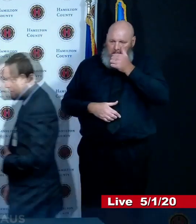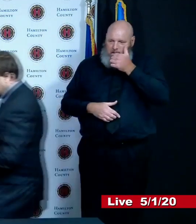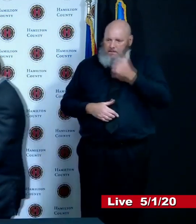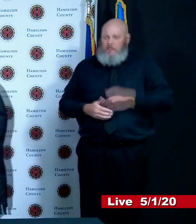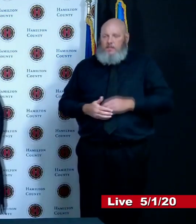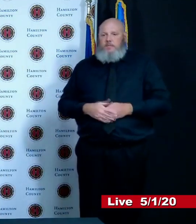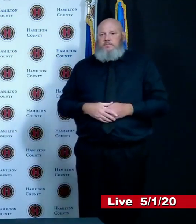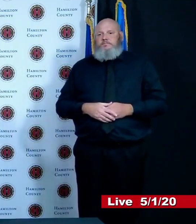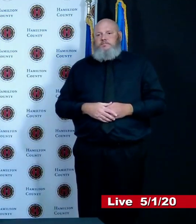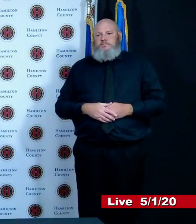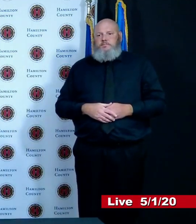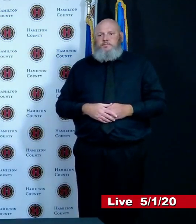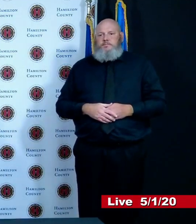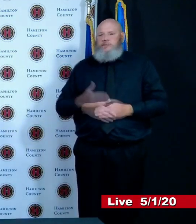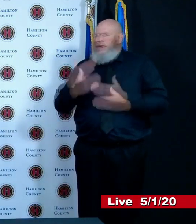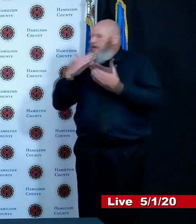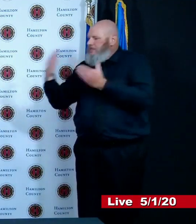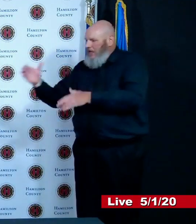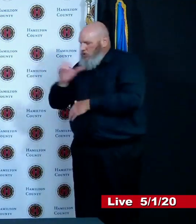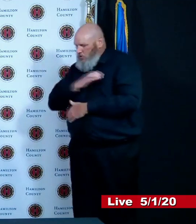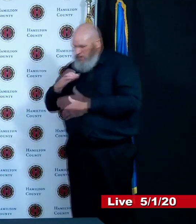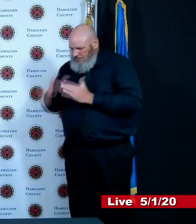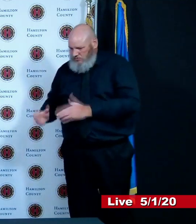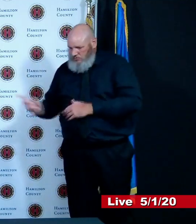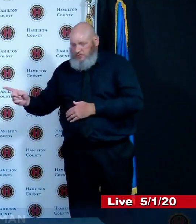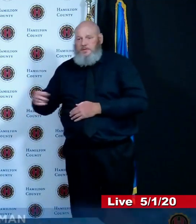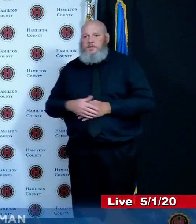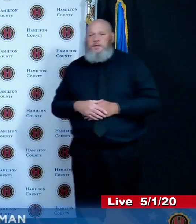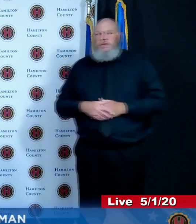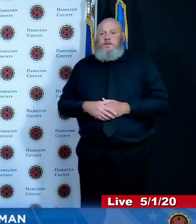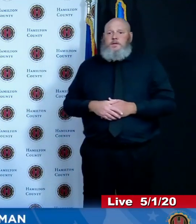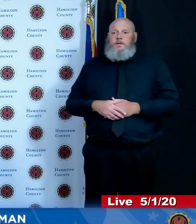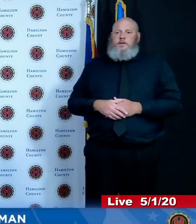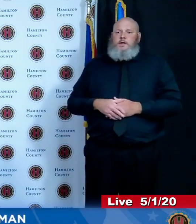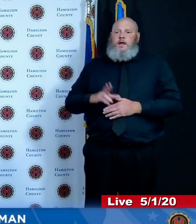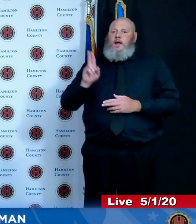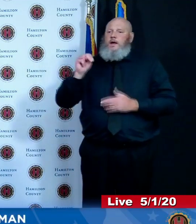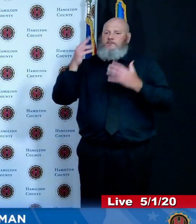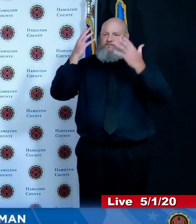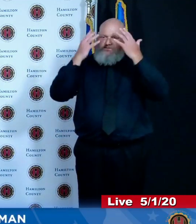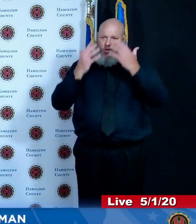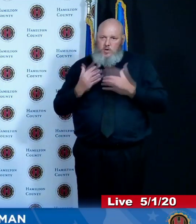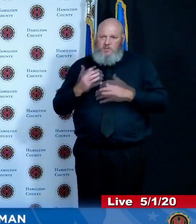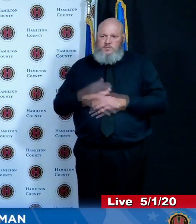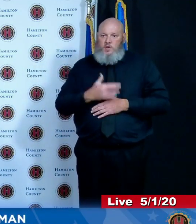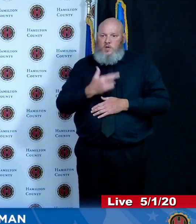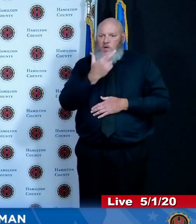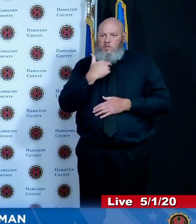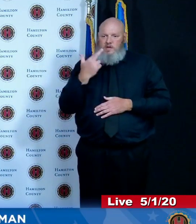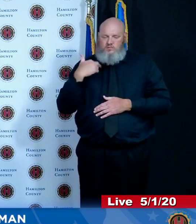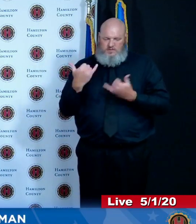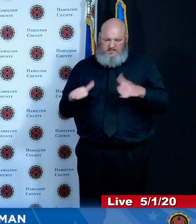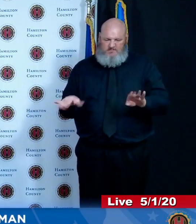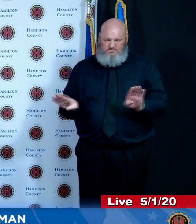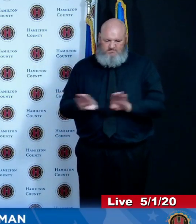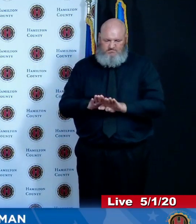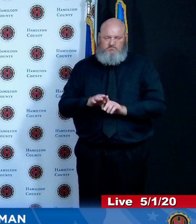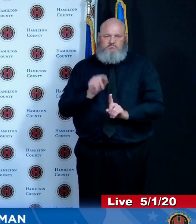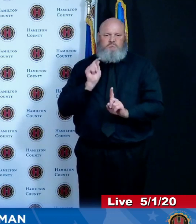Thank You commissioner and unfortunately at this time restaurants are still closed and that order from the director is very clear that the includes outdoor